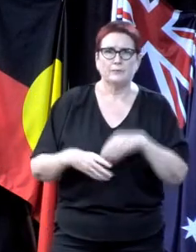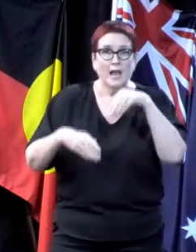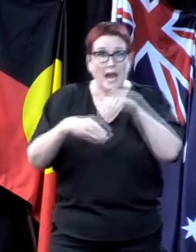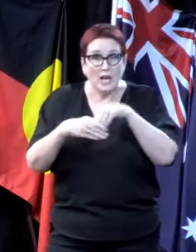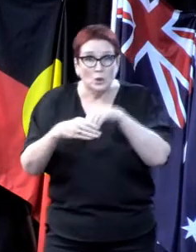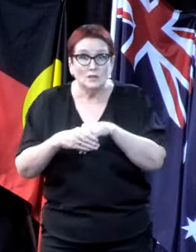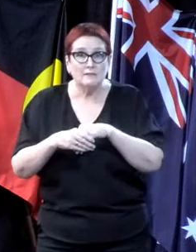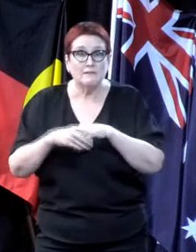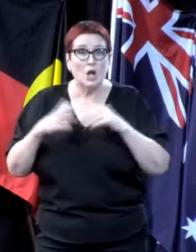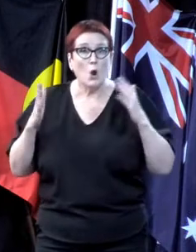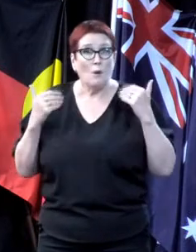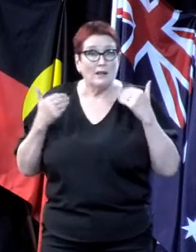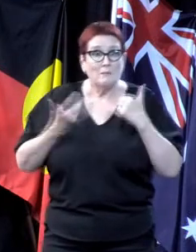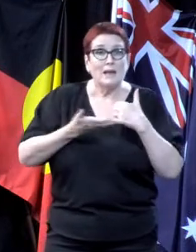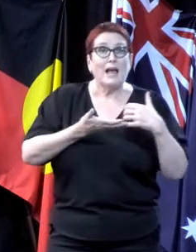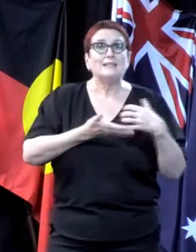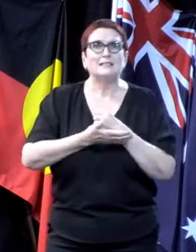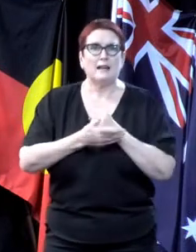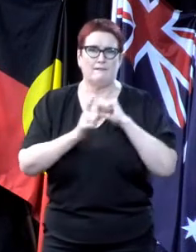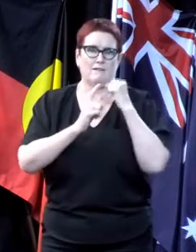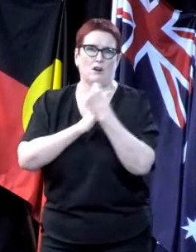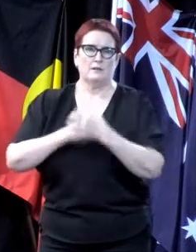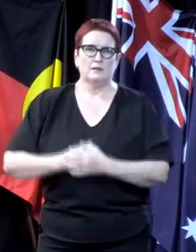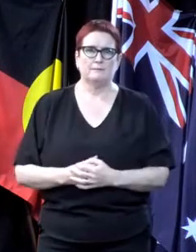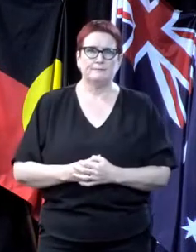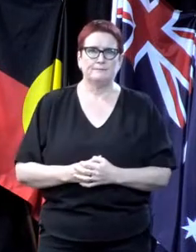And finally, student-centered education with the student’s voice